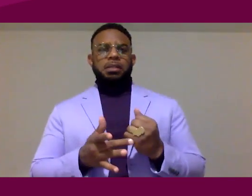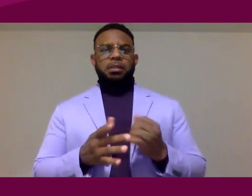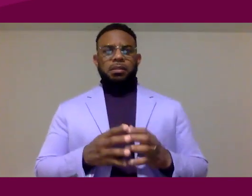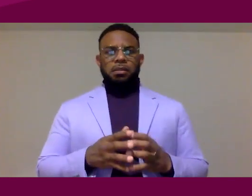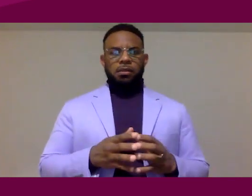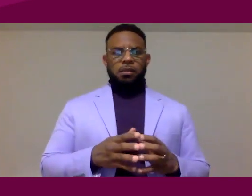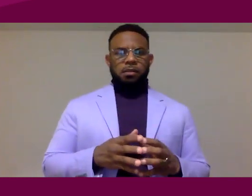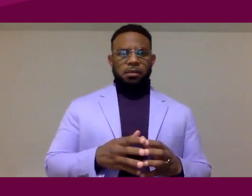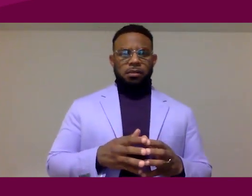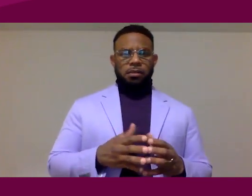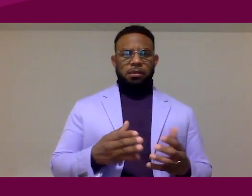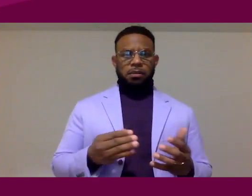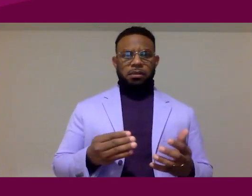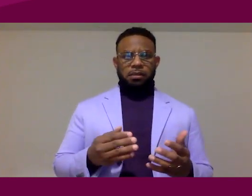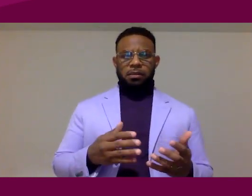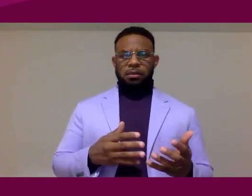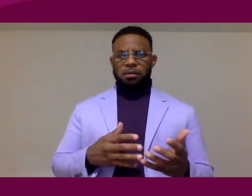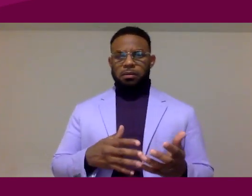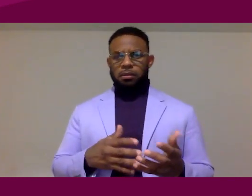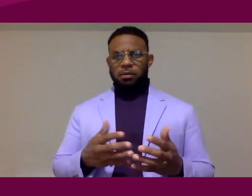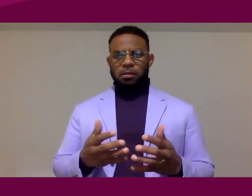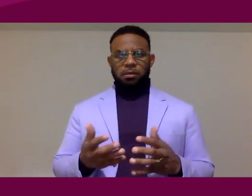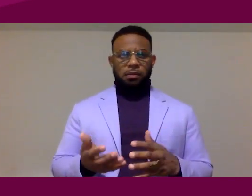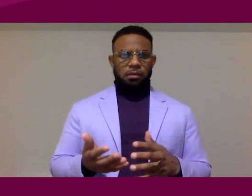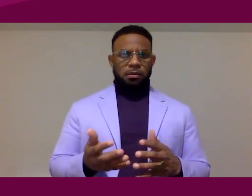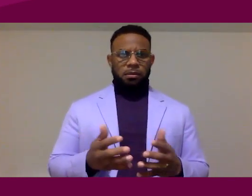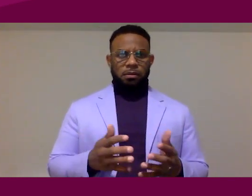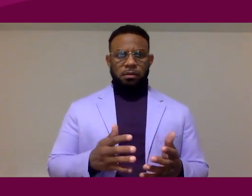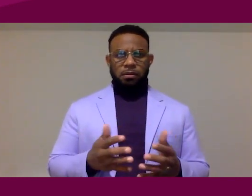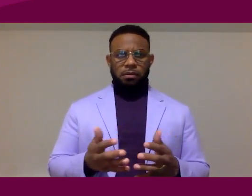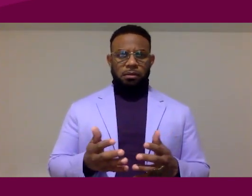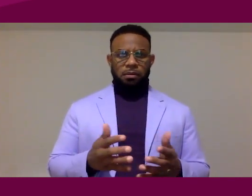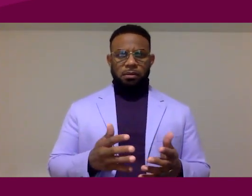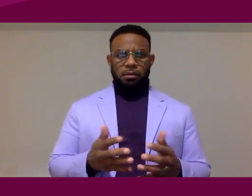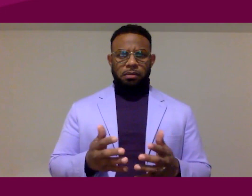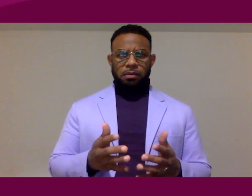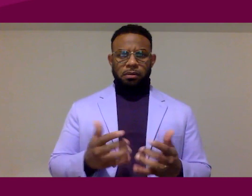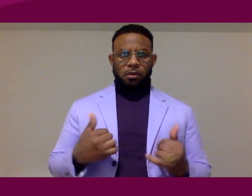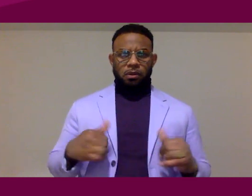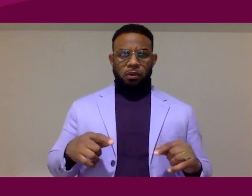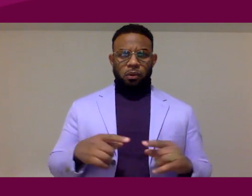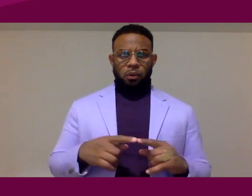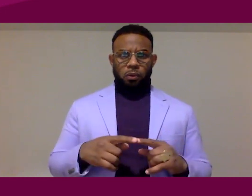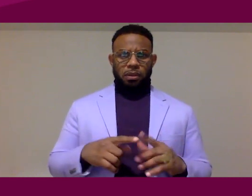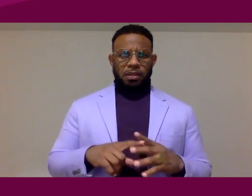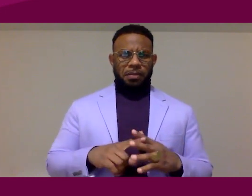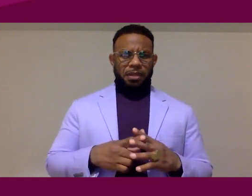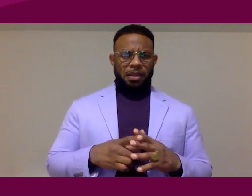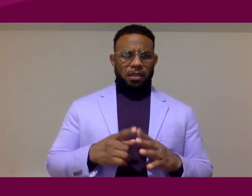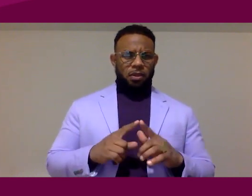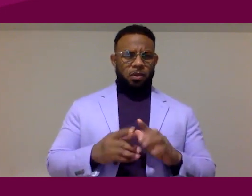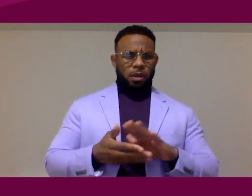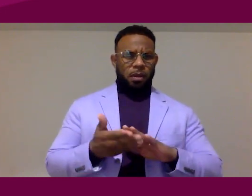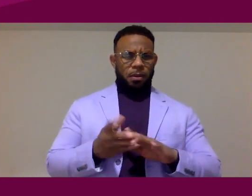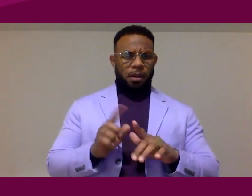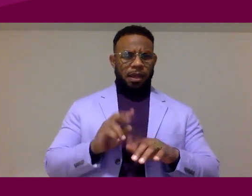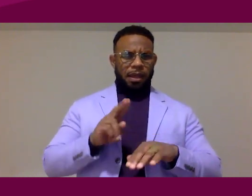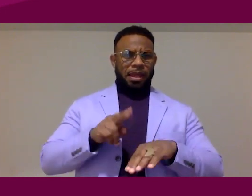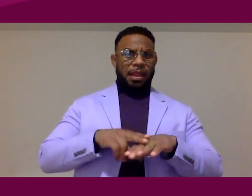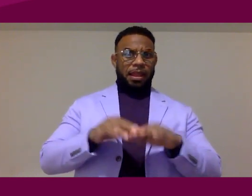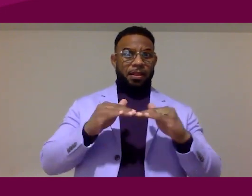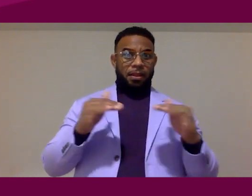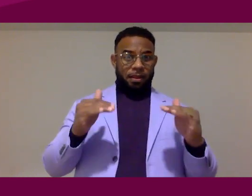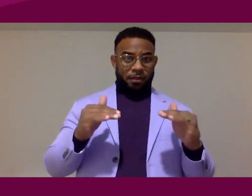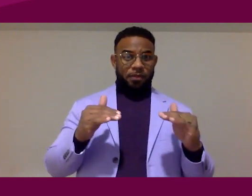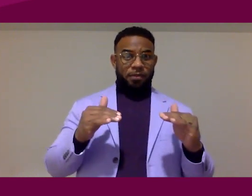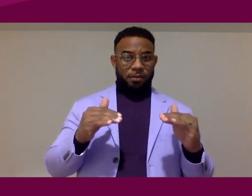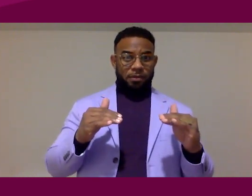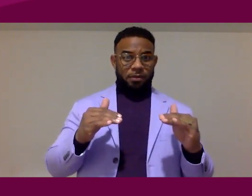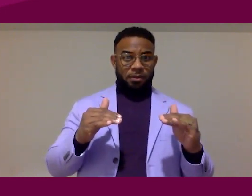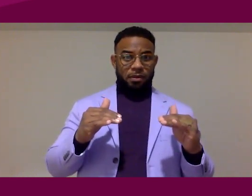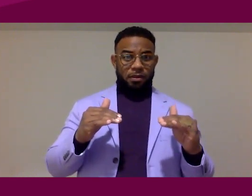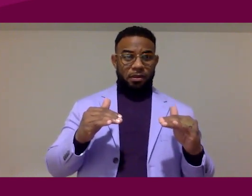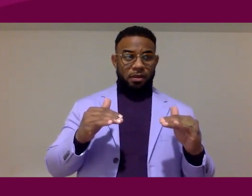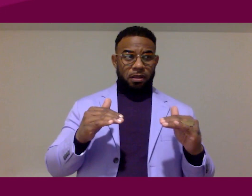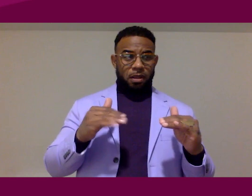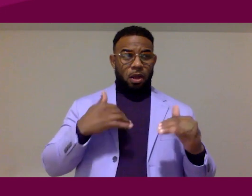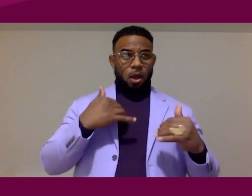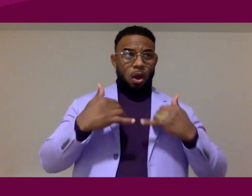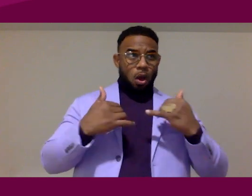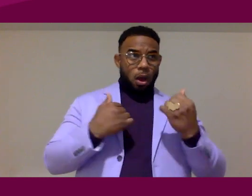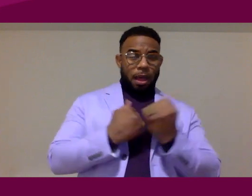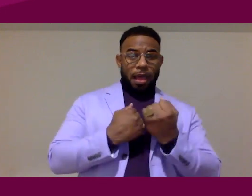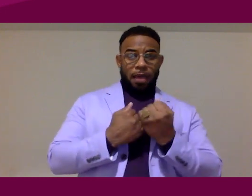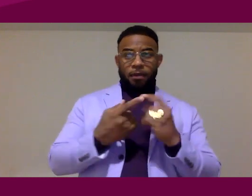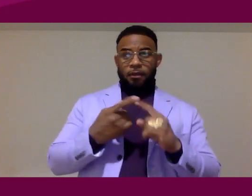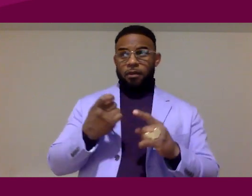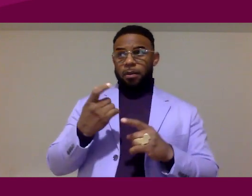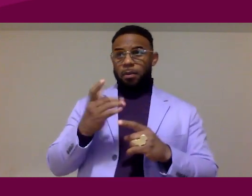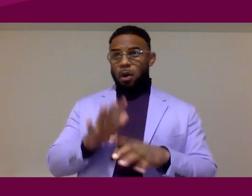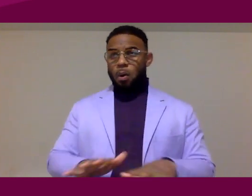And we began to operate at a national level calling in advocates from around the country